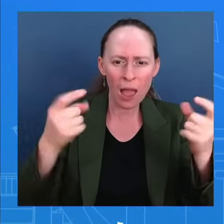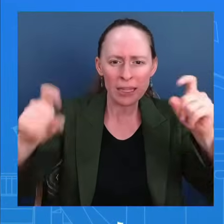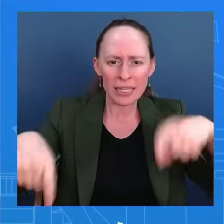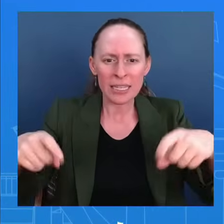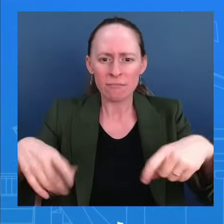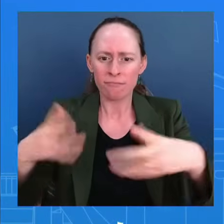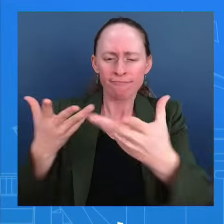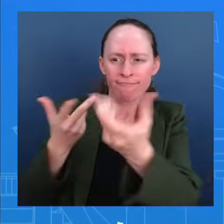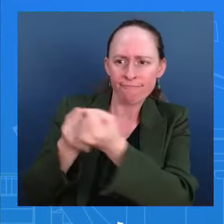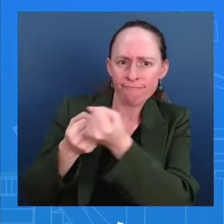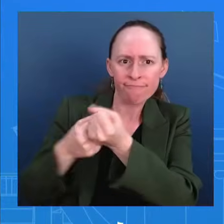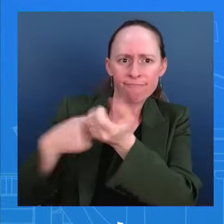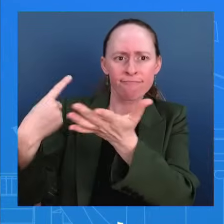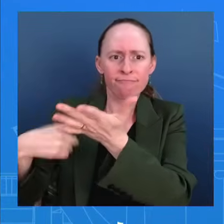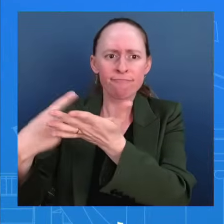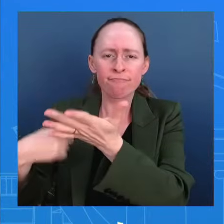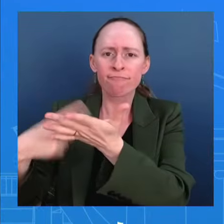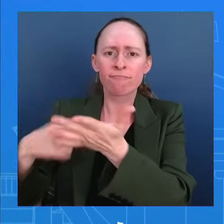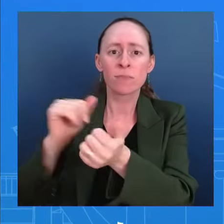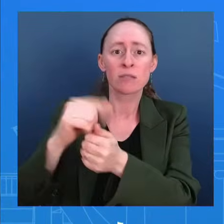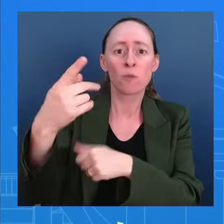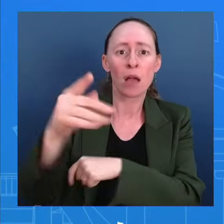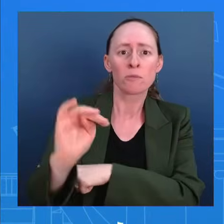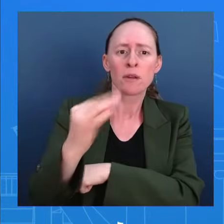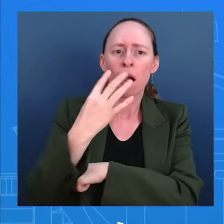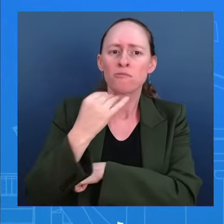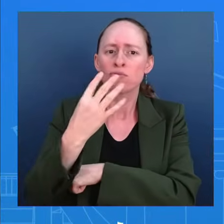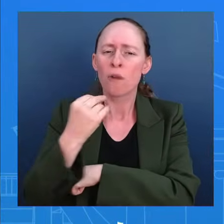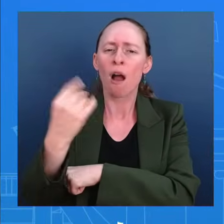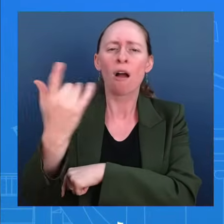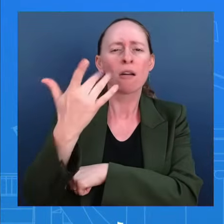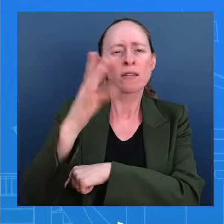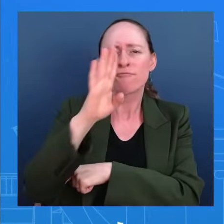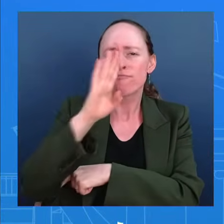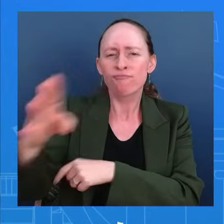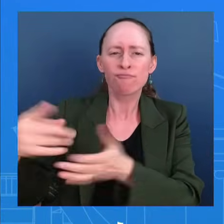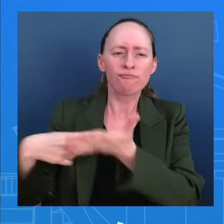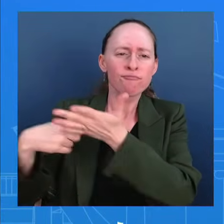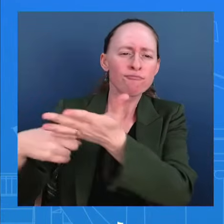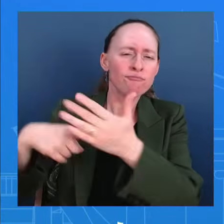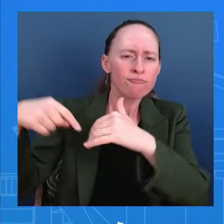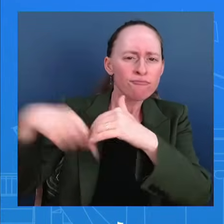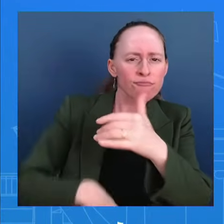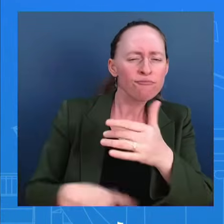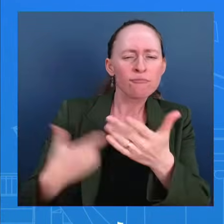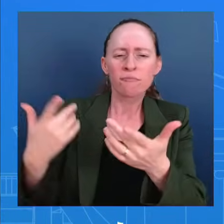It was direct. It was very much honest. It was to show that, you know,